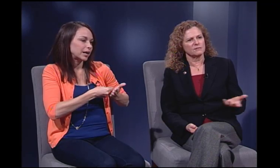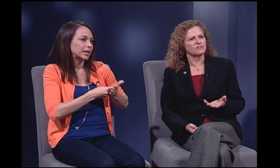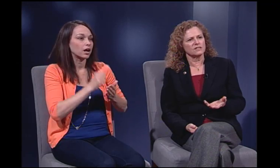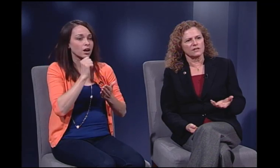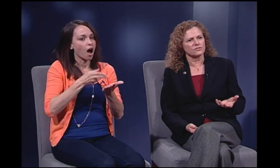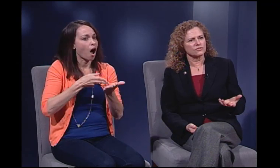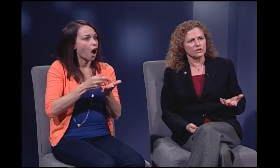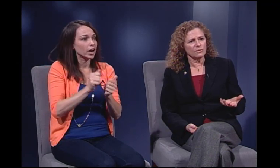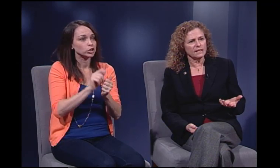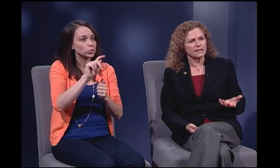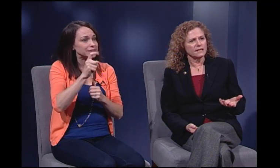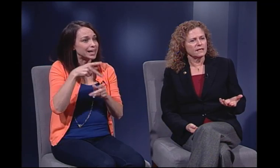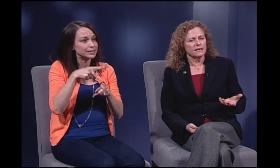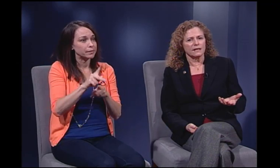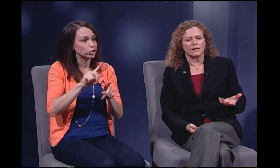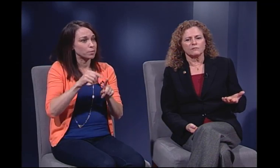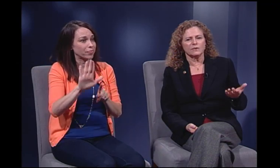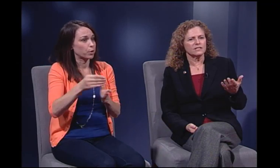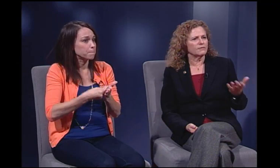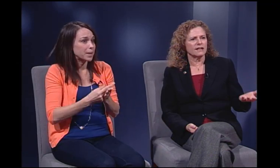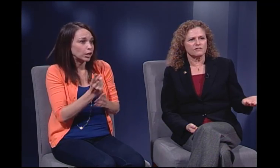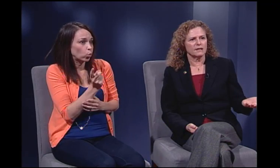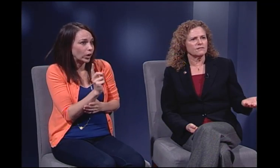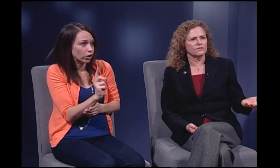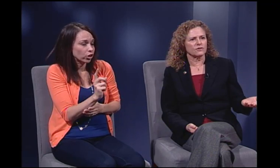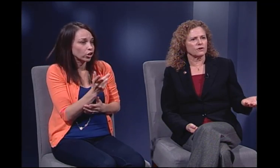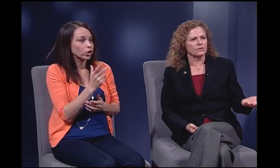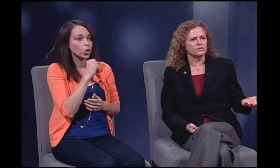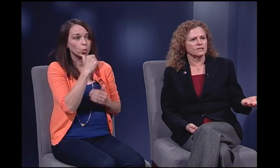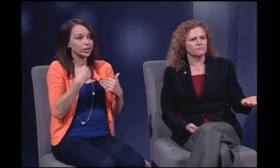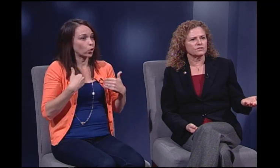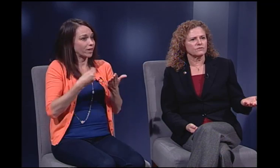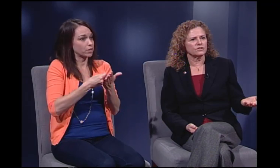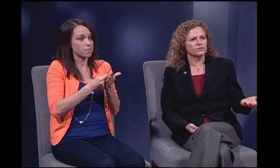of their dollars are going, we don't have the money for our roads and infrastructure.